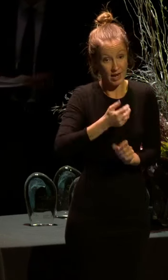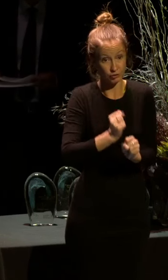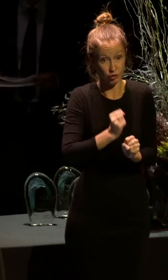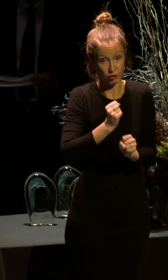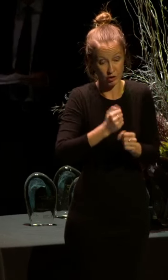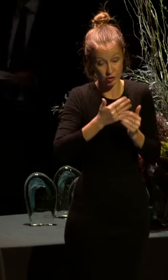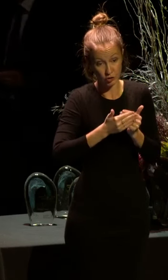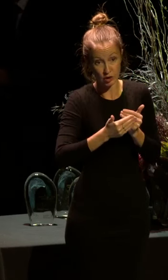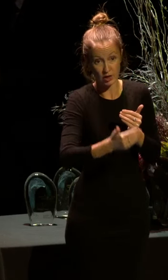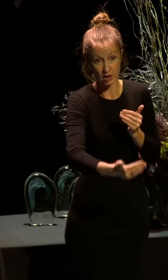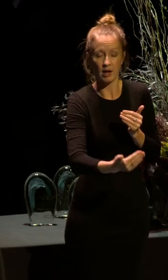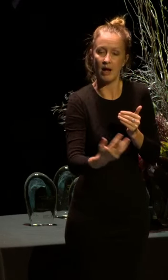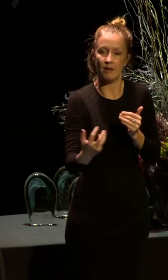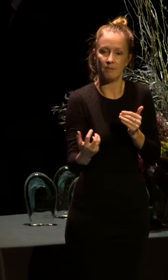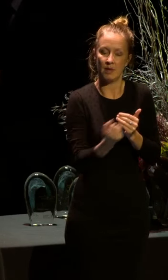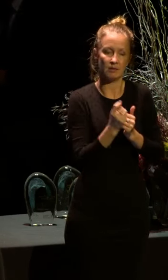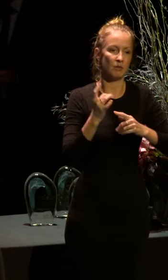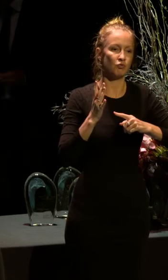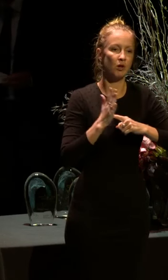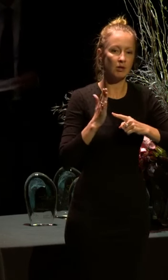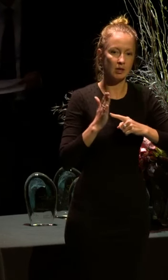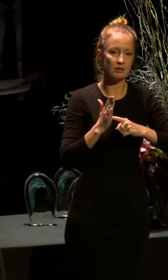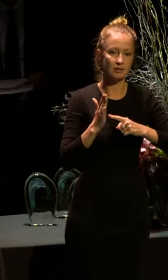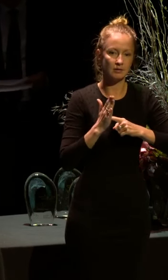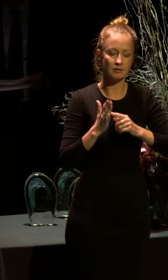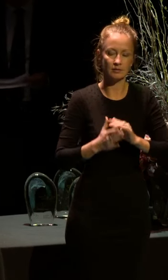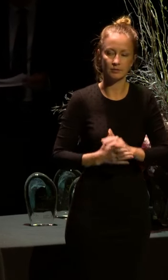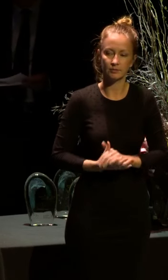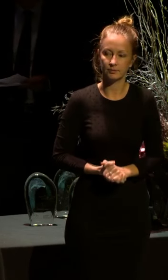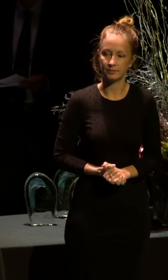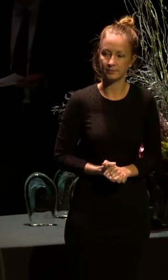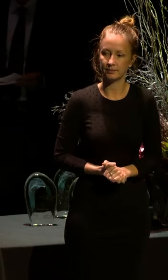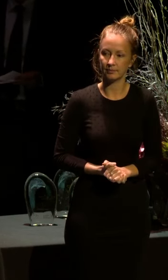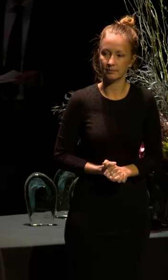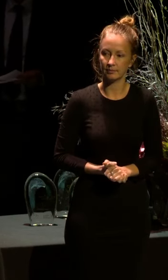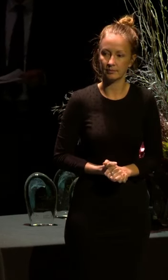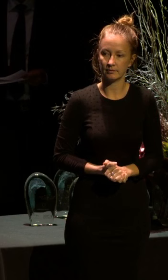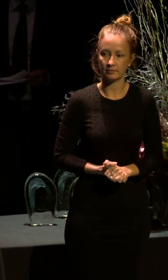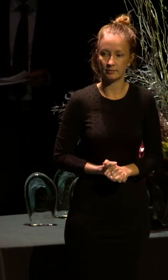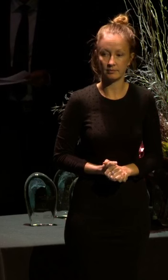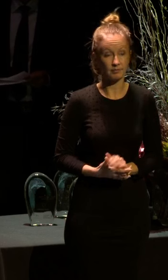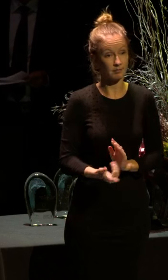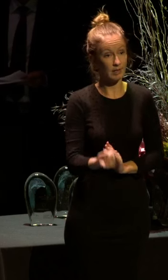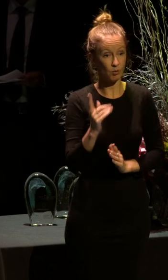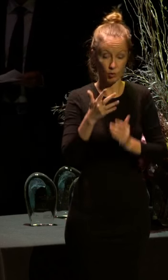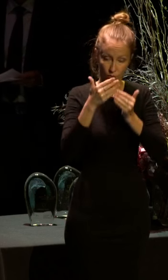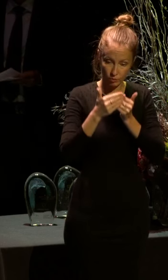needs to be prioritised as we all move forward in our creative practice.